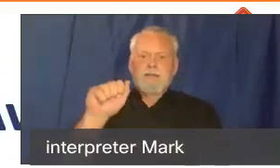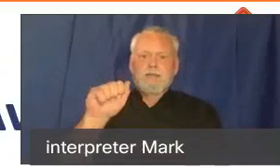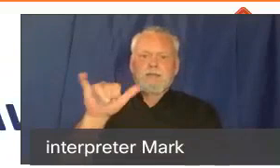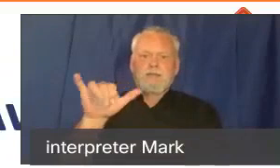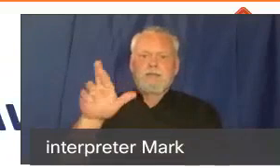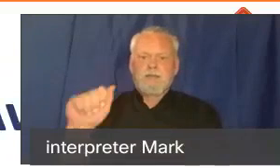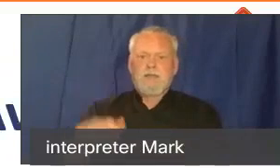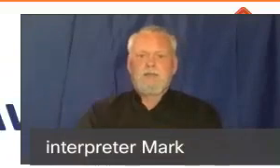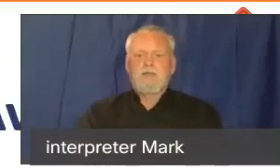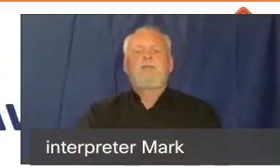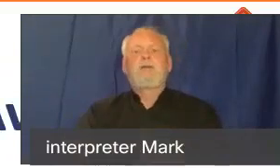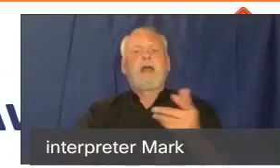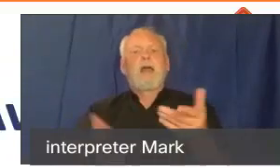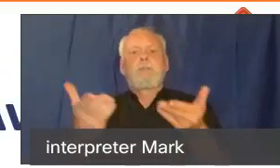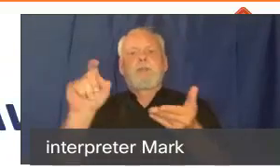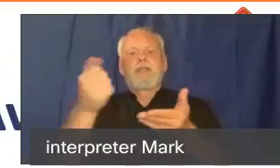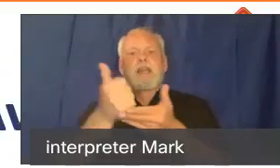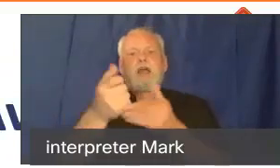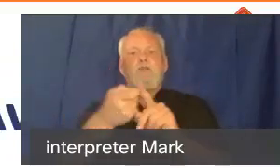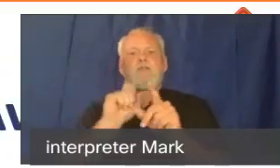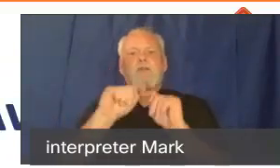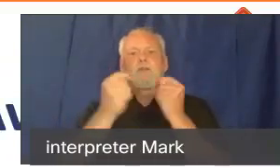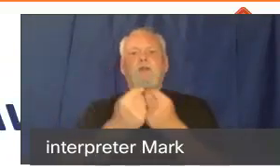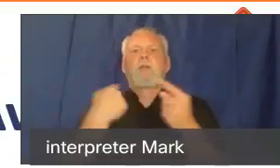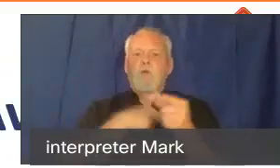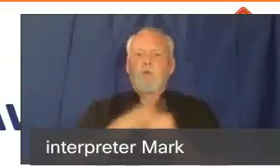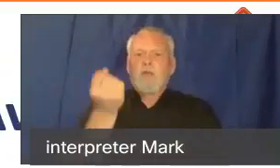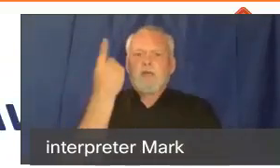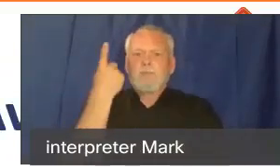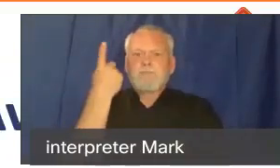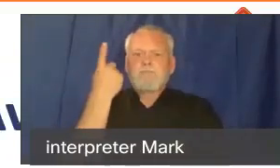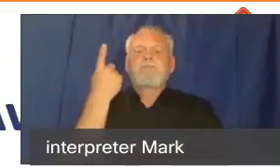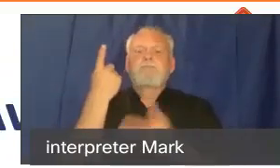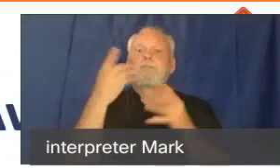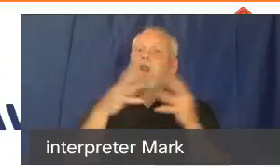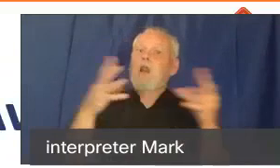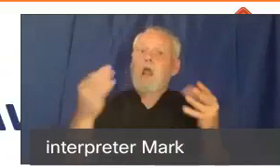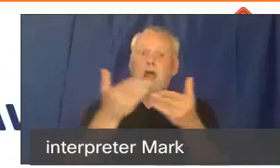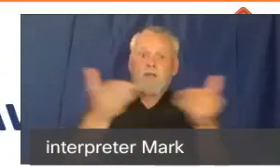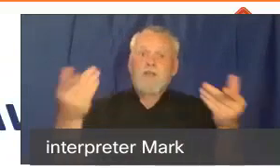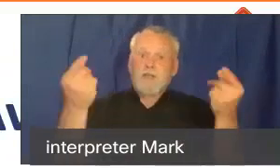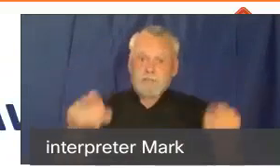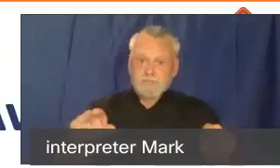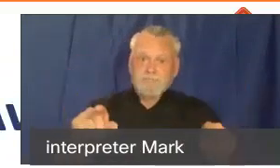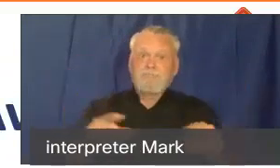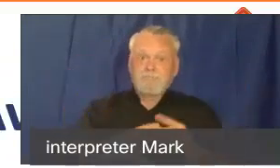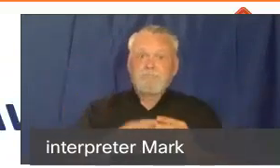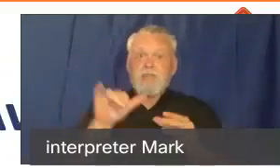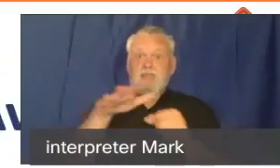Help from the team as well. We understand there is a lot of things happening in that area.